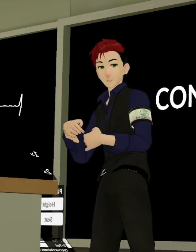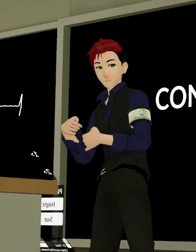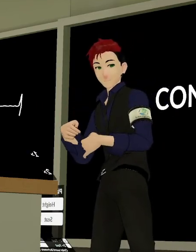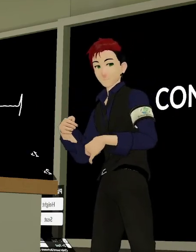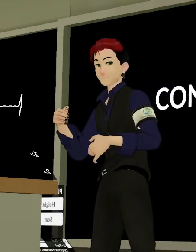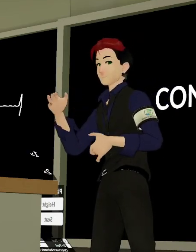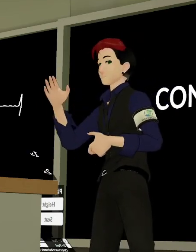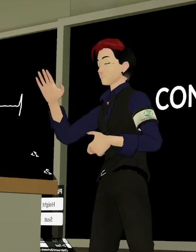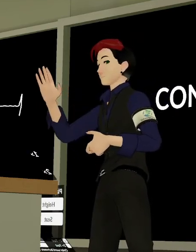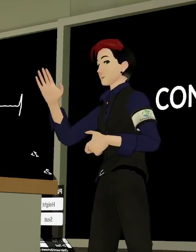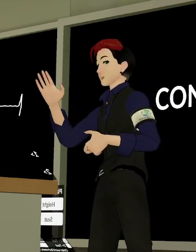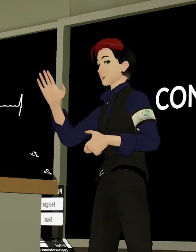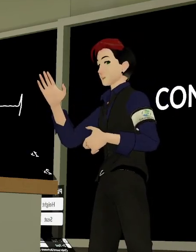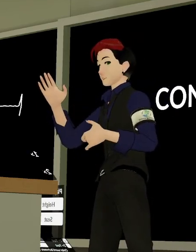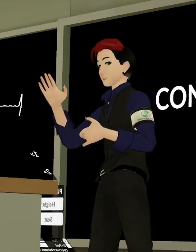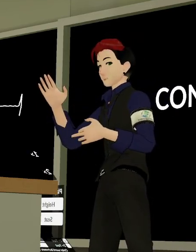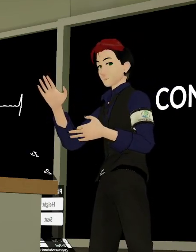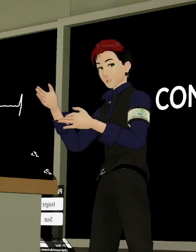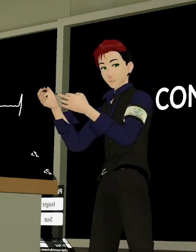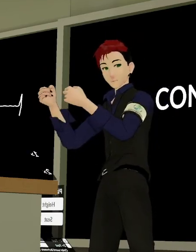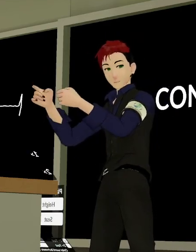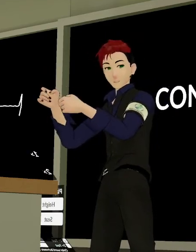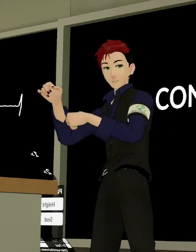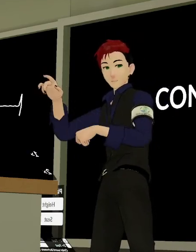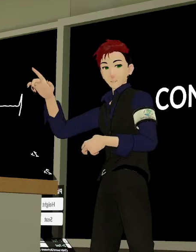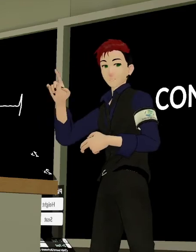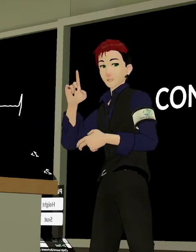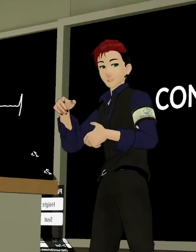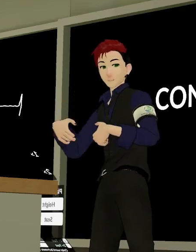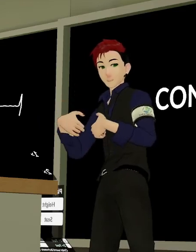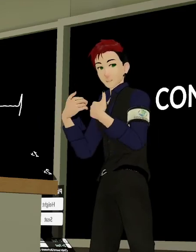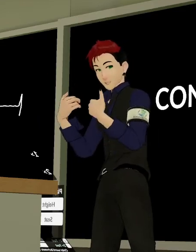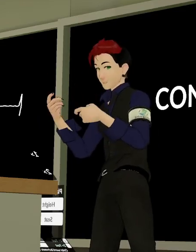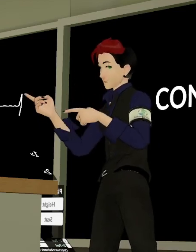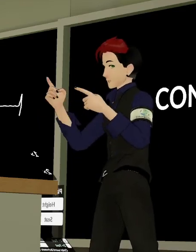with I'm like fluent inside real life I come